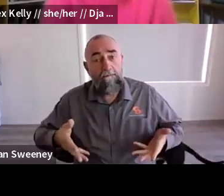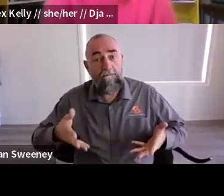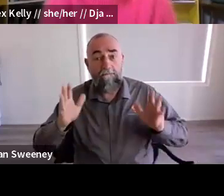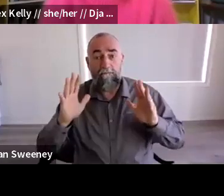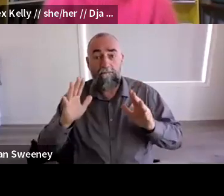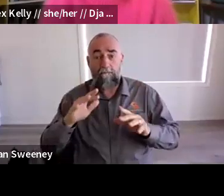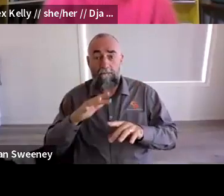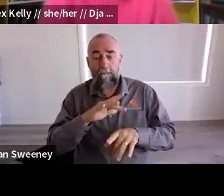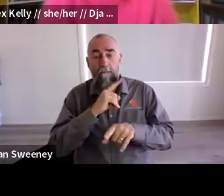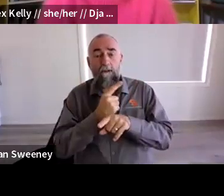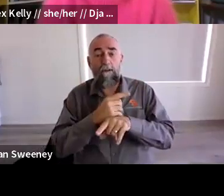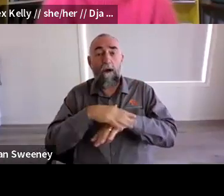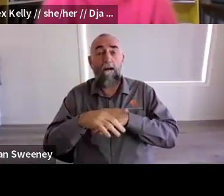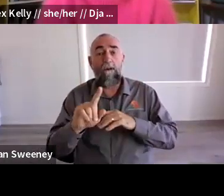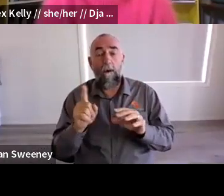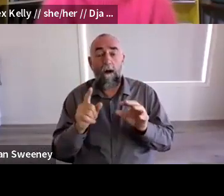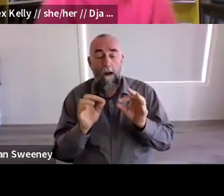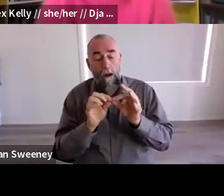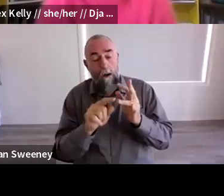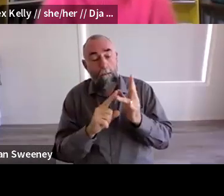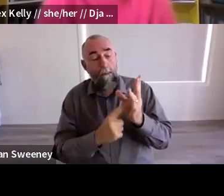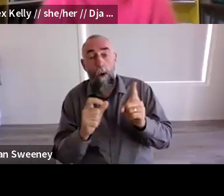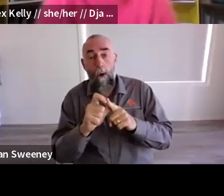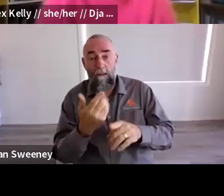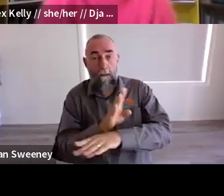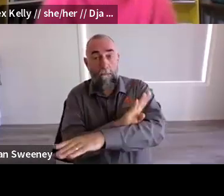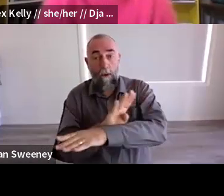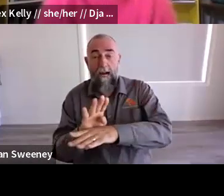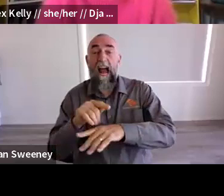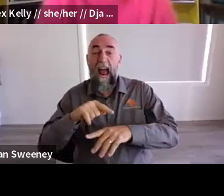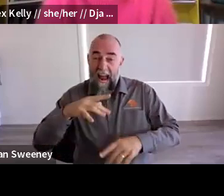all. That's so childish. I cannot believe how childish - what it's